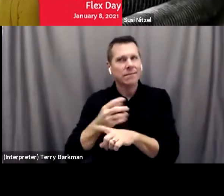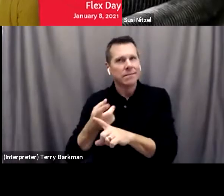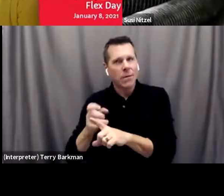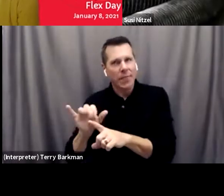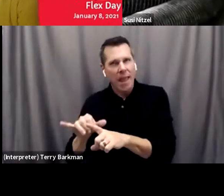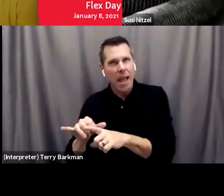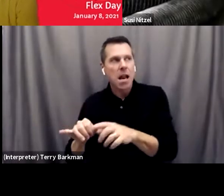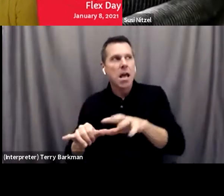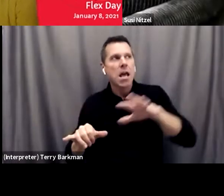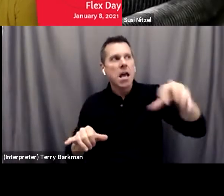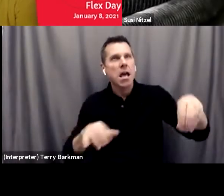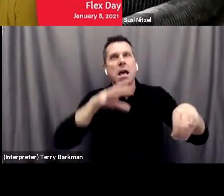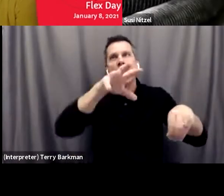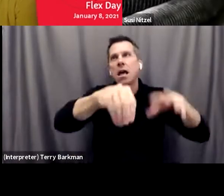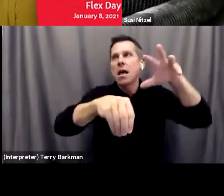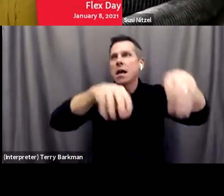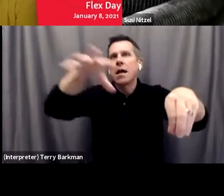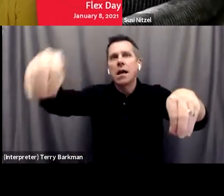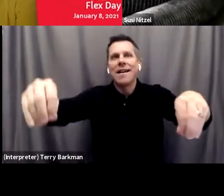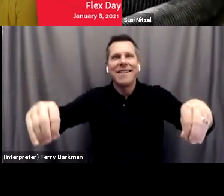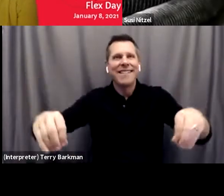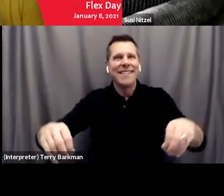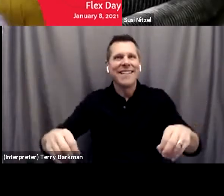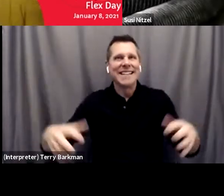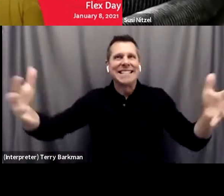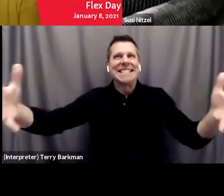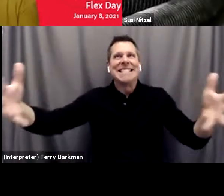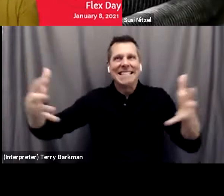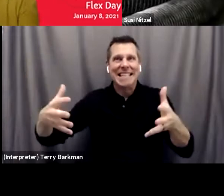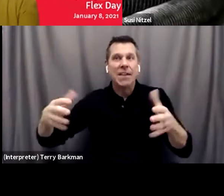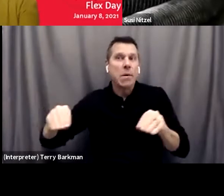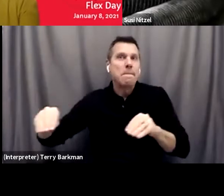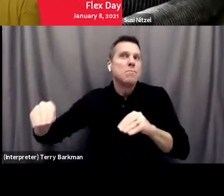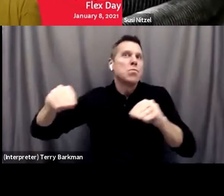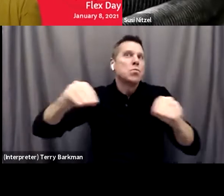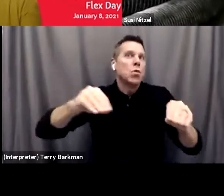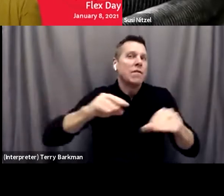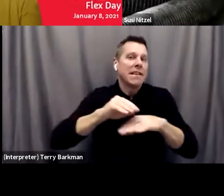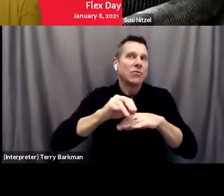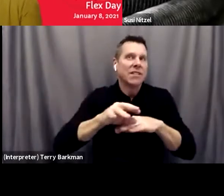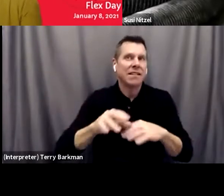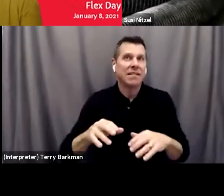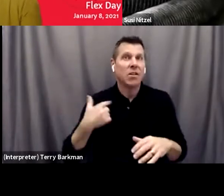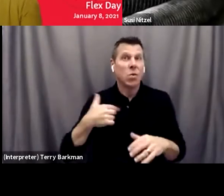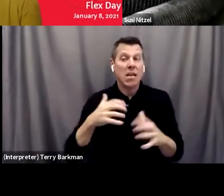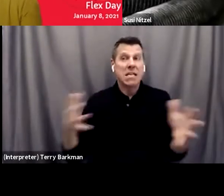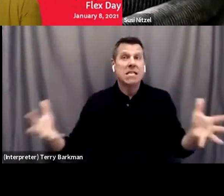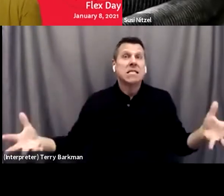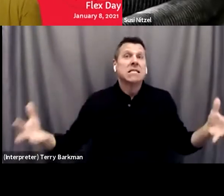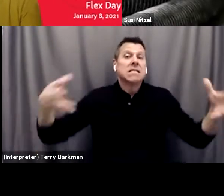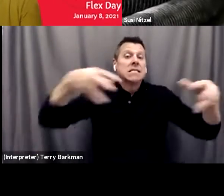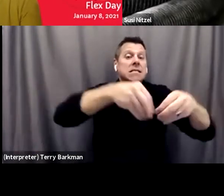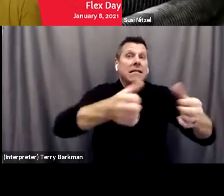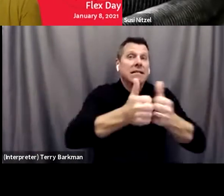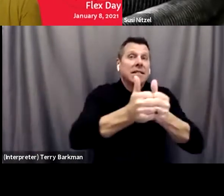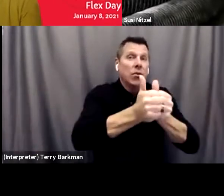and Dr. Santos was talking about this as well, we moved to counseling, so counselors are all part are together. We Yes, we are